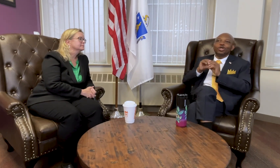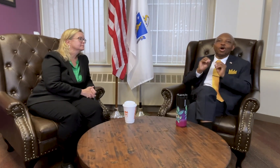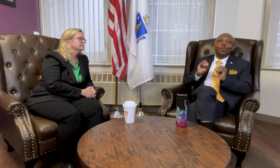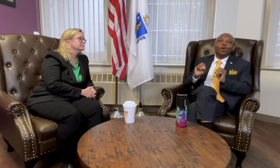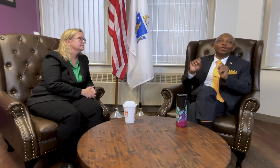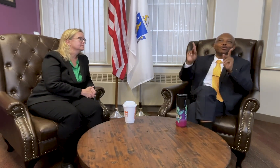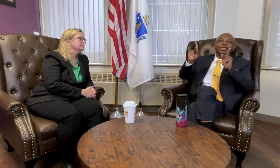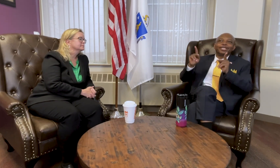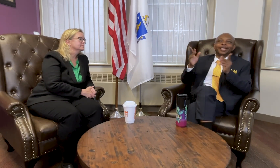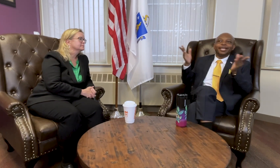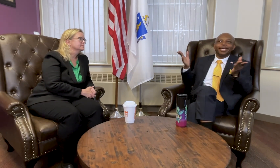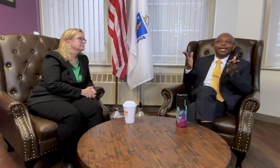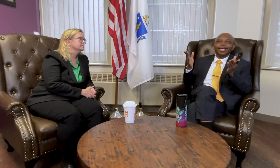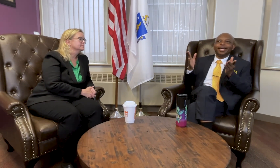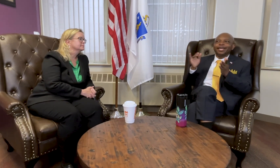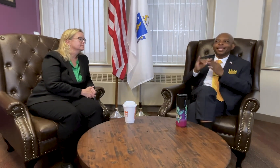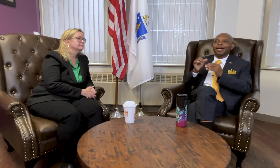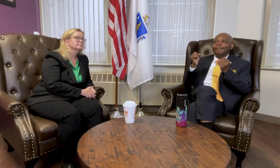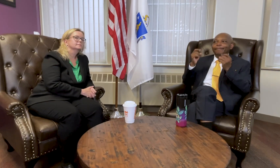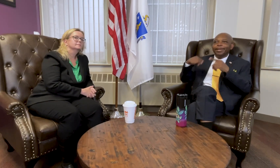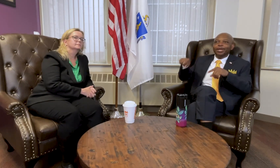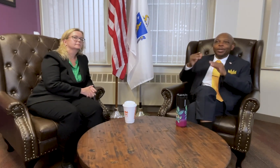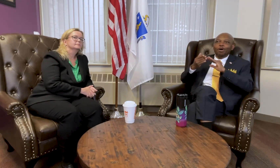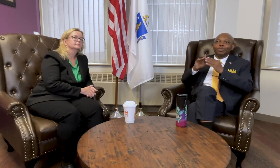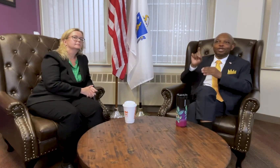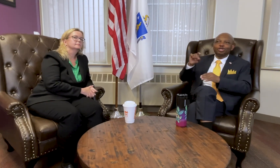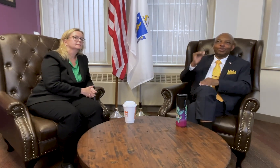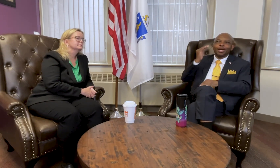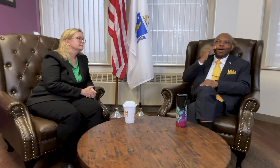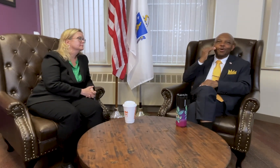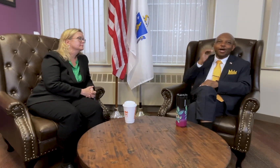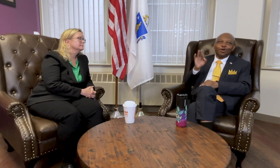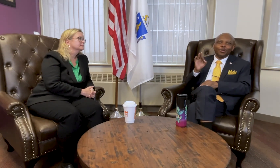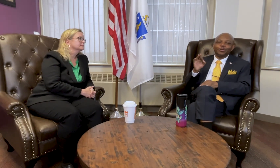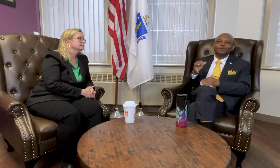and including other opportunities that our community should be aware of.